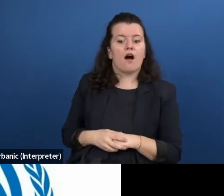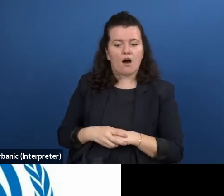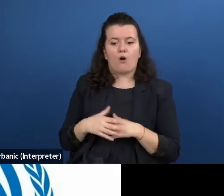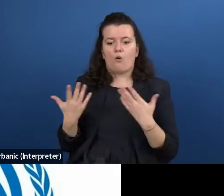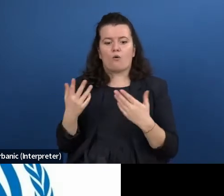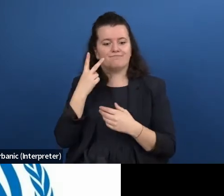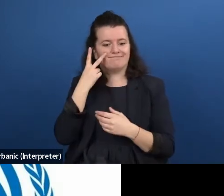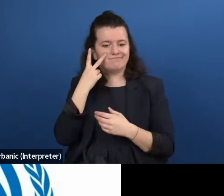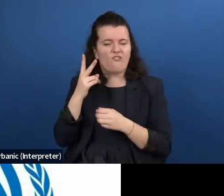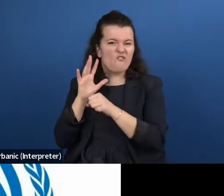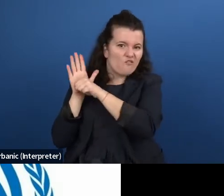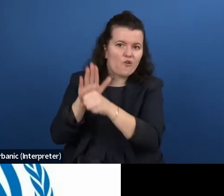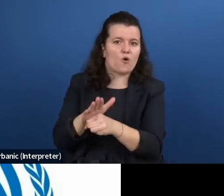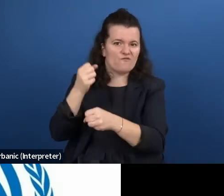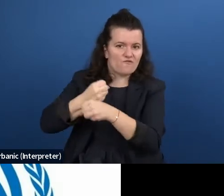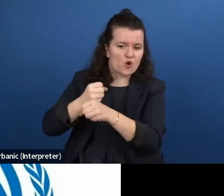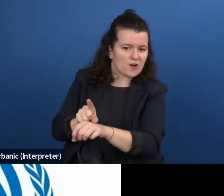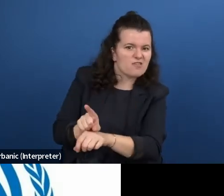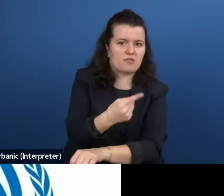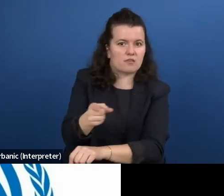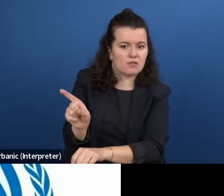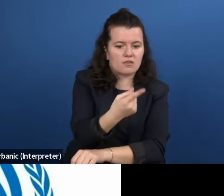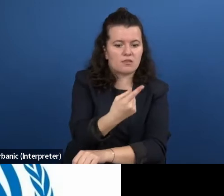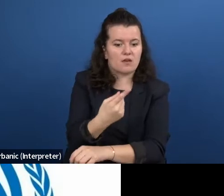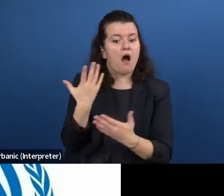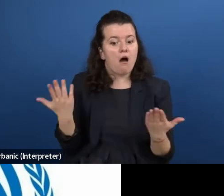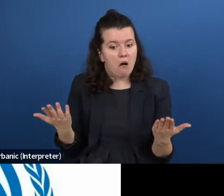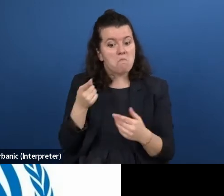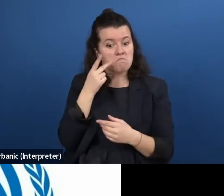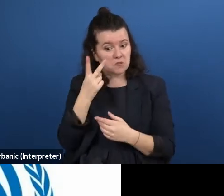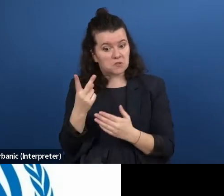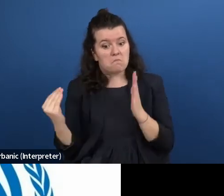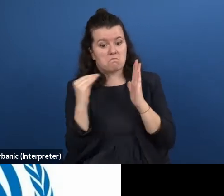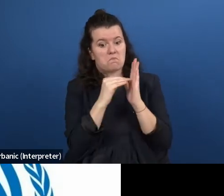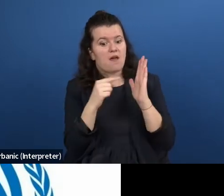At the EU level, we have the antitrafficking directive from 2011